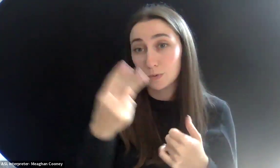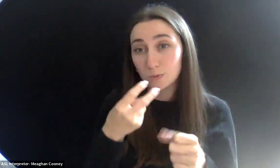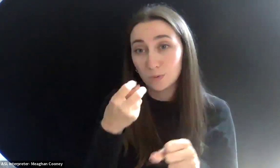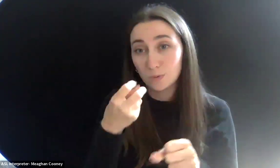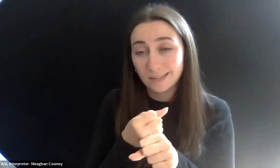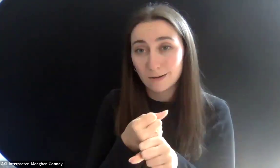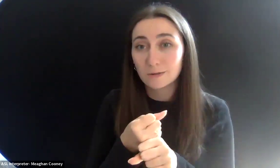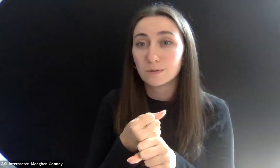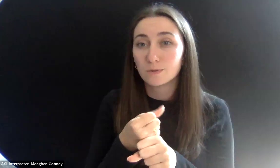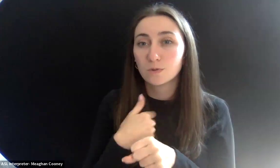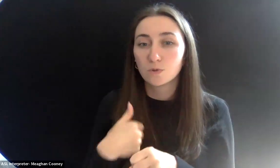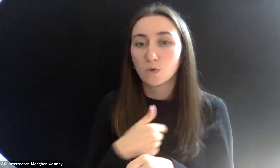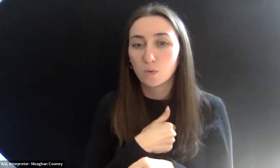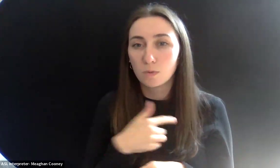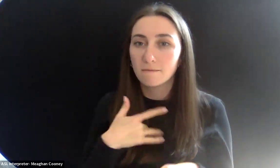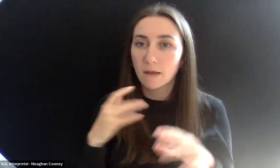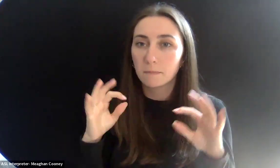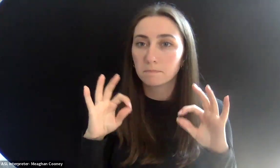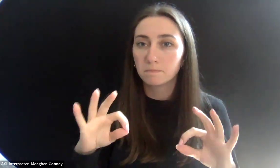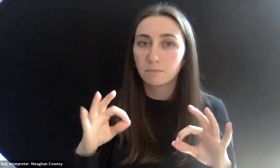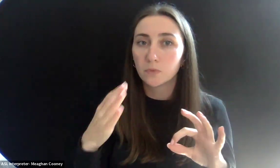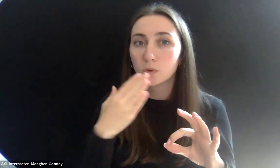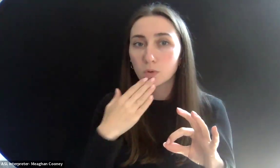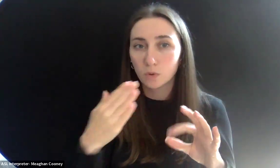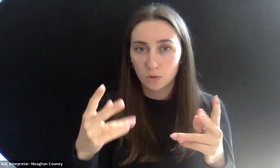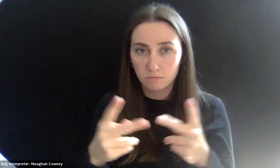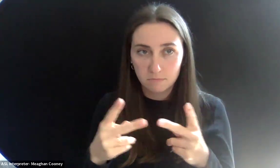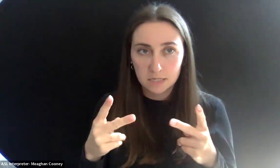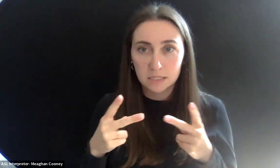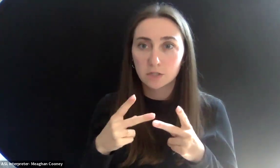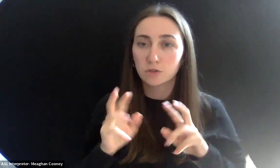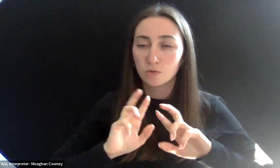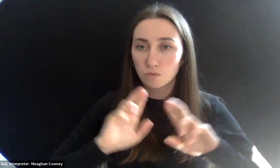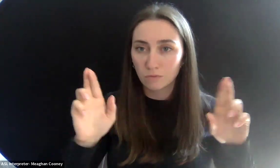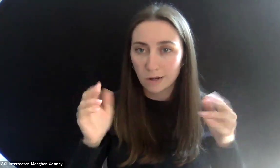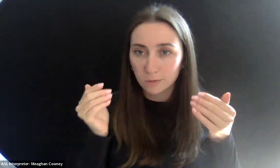do feel like we're at a good position to to move forward with those policy updates.